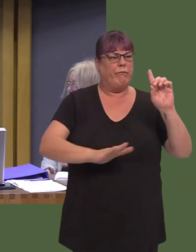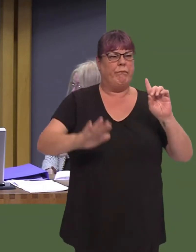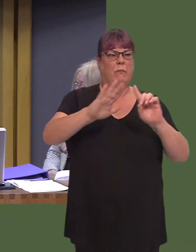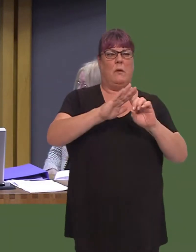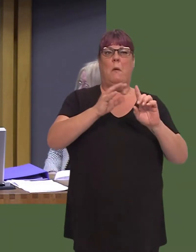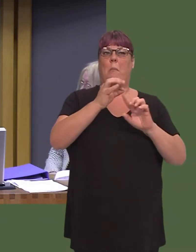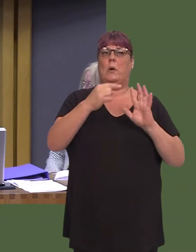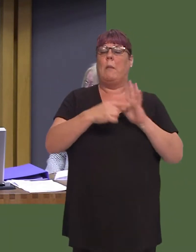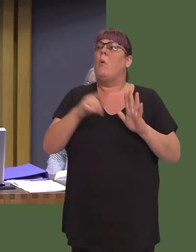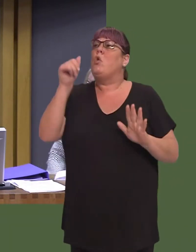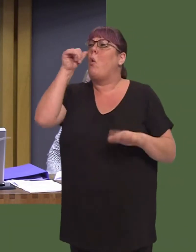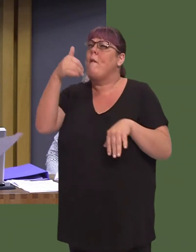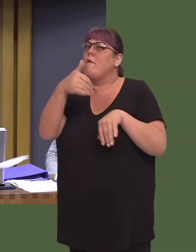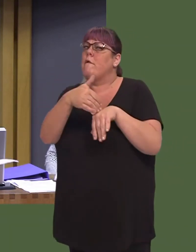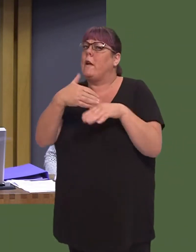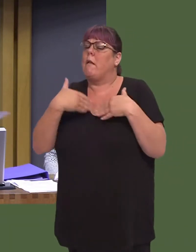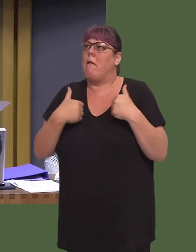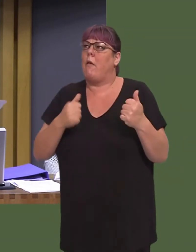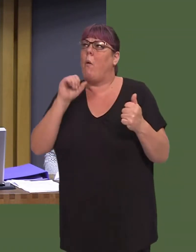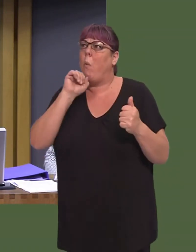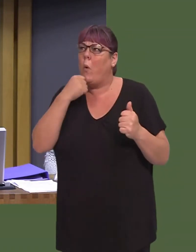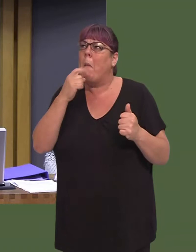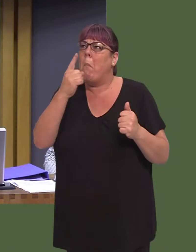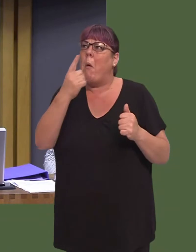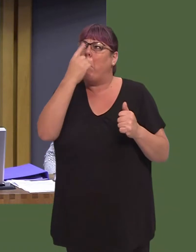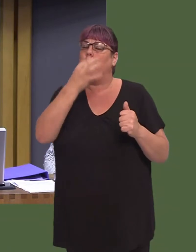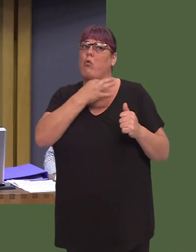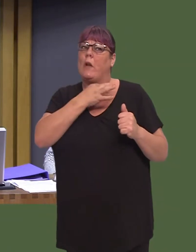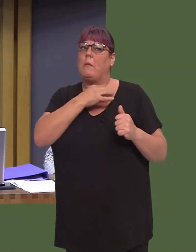them long-term certainty to invest. And this is something that they've called for repeatedly